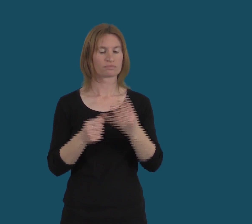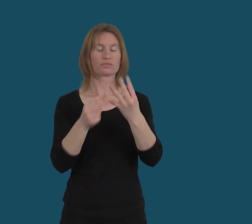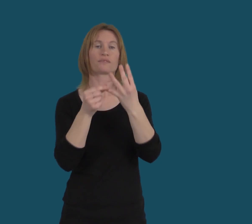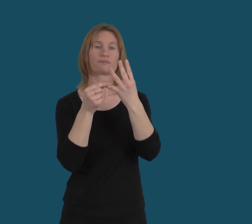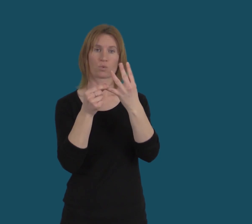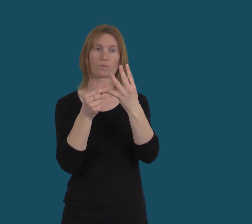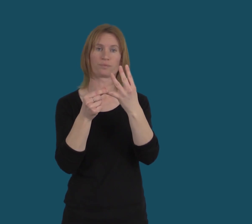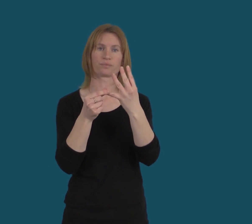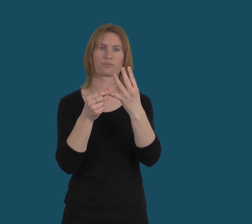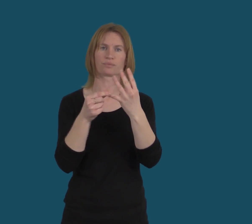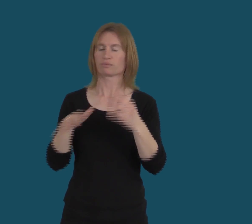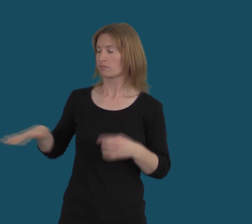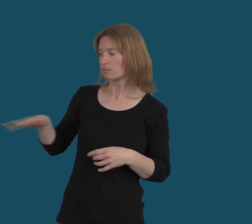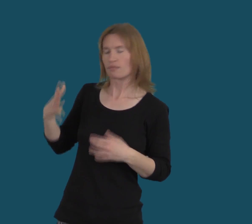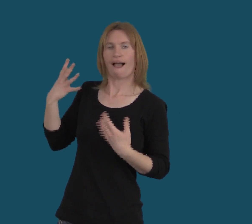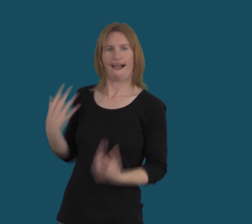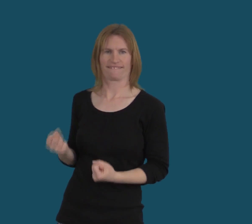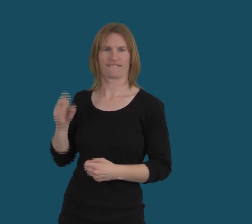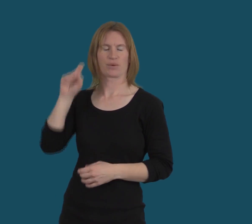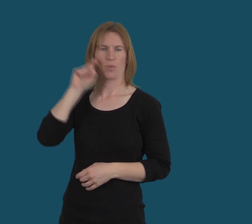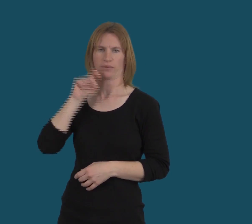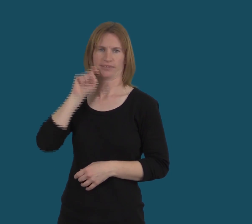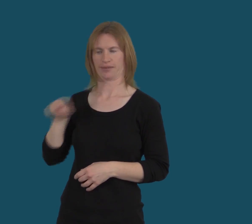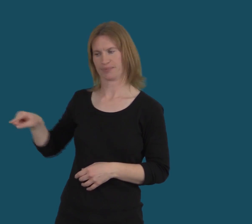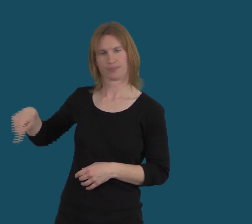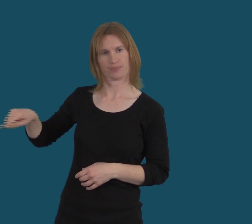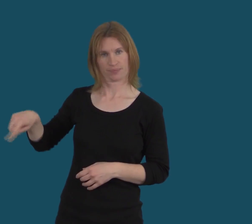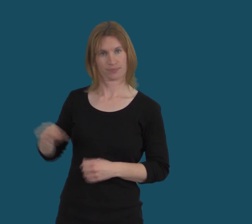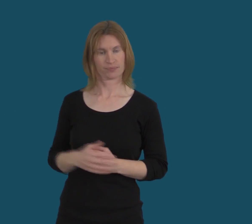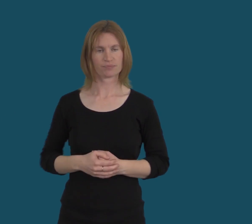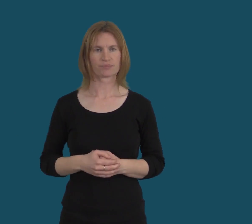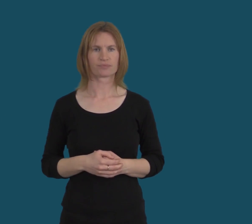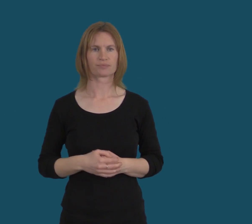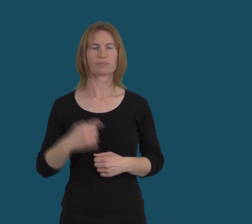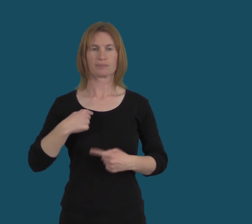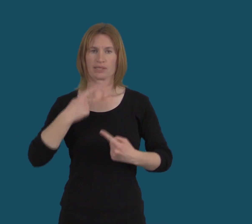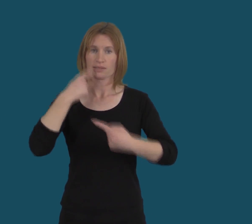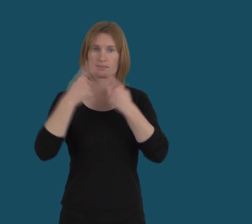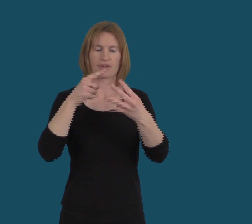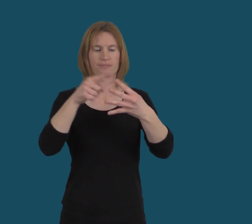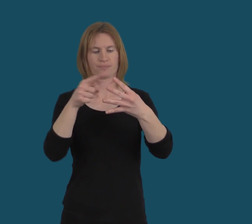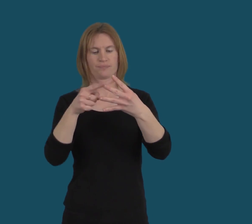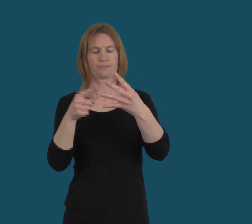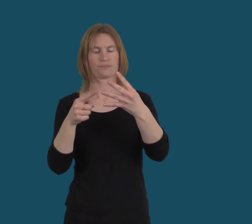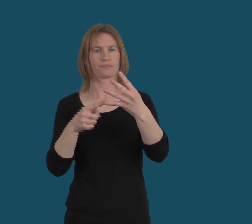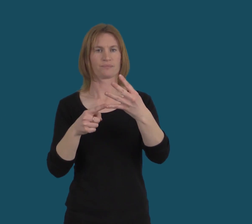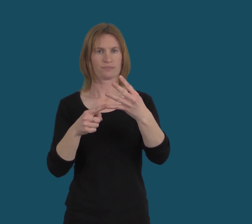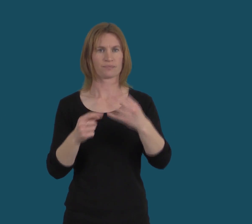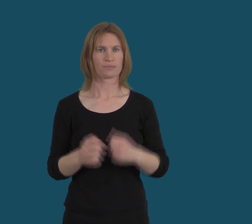Your fourth option is to find a body of water. I will explain each option in more detail.